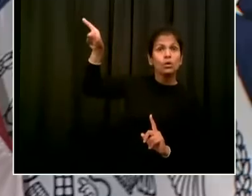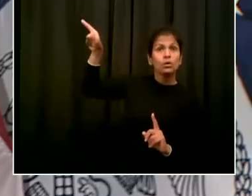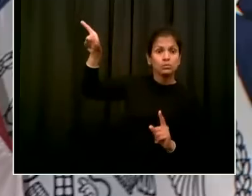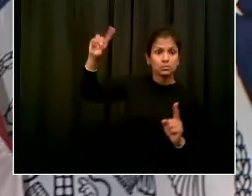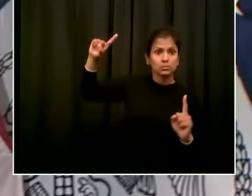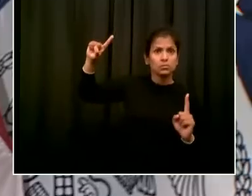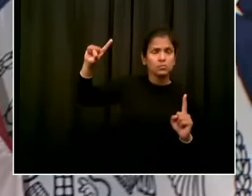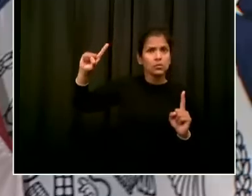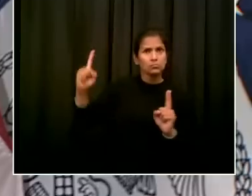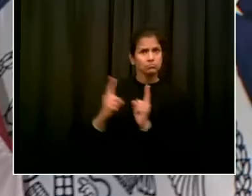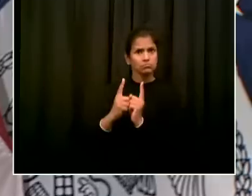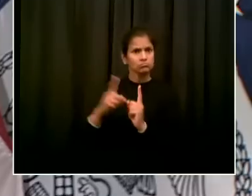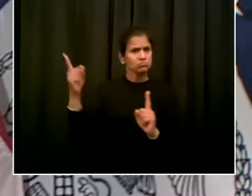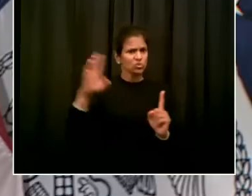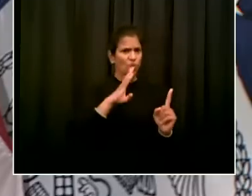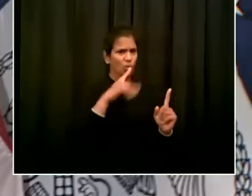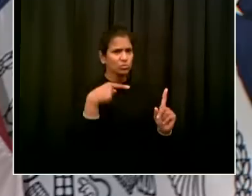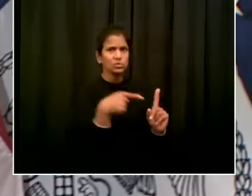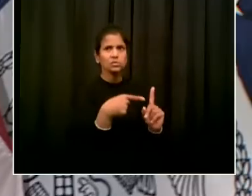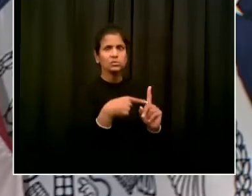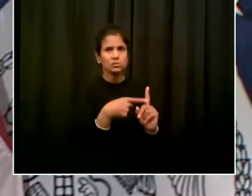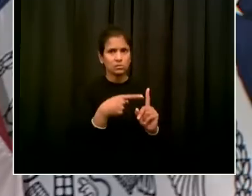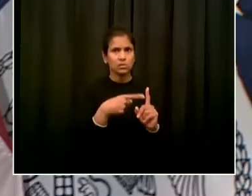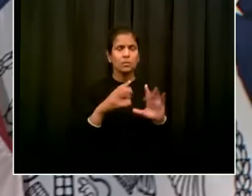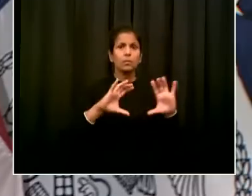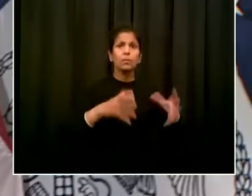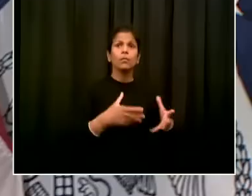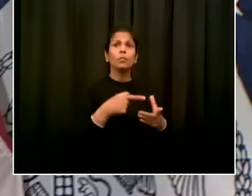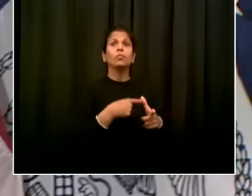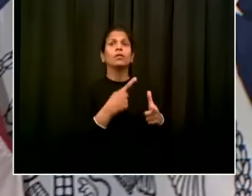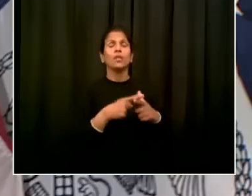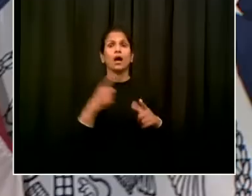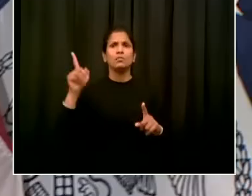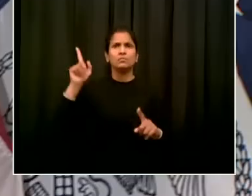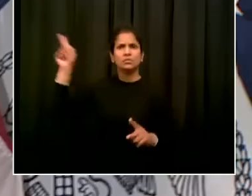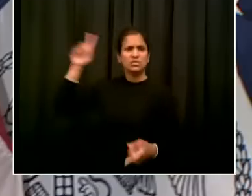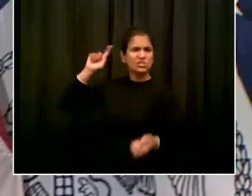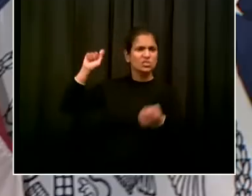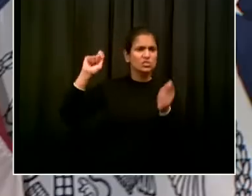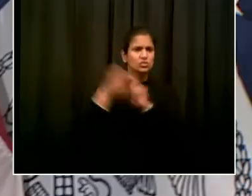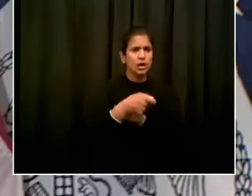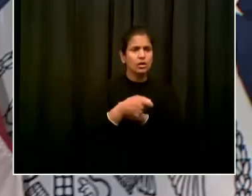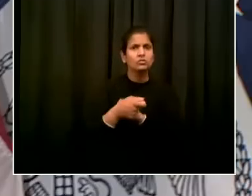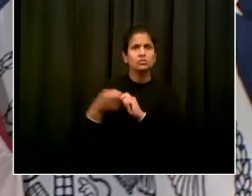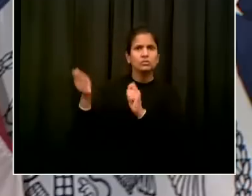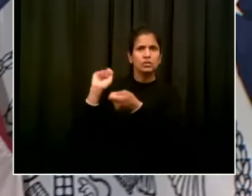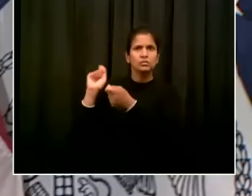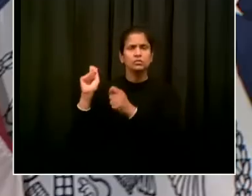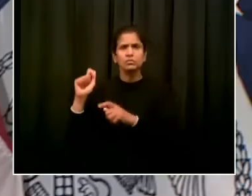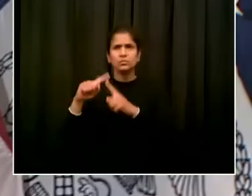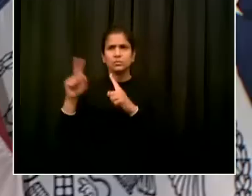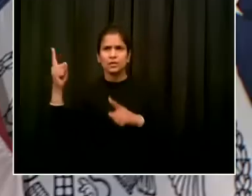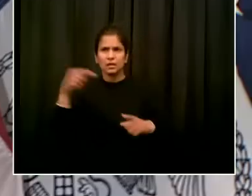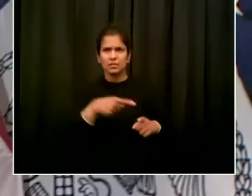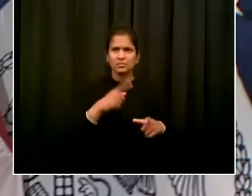WOULD LIMMT ITHE HOHOESUS OF WORSHIP IN THE RED ZONES, BUT THEN A FEWWO HURS LATER IN A PRESS CONFERENCE, HE E